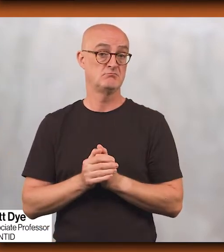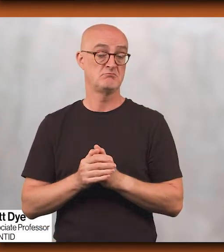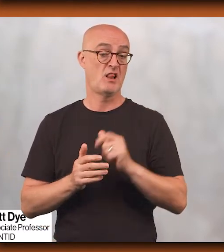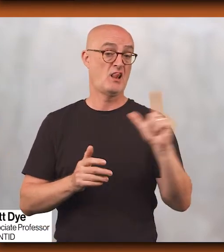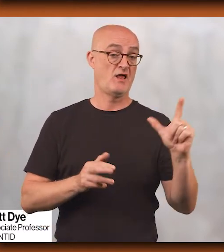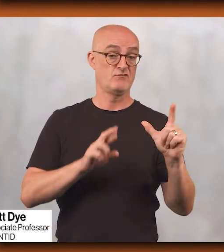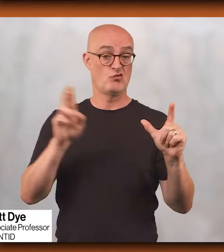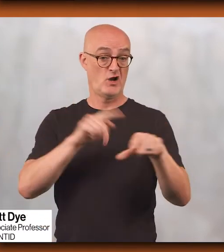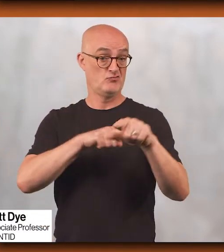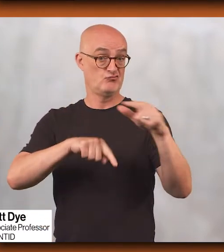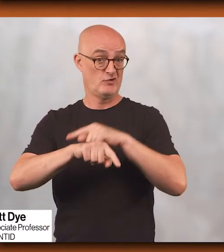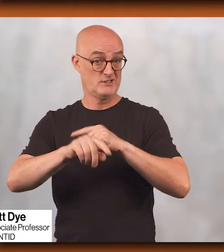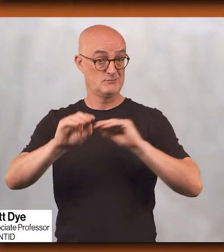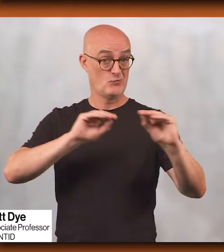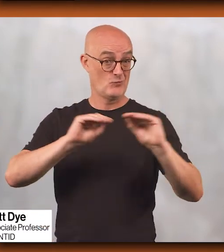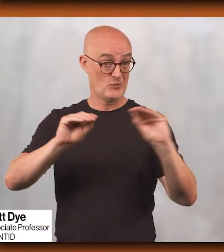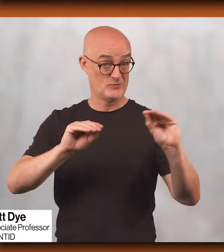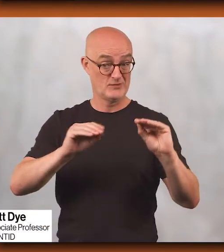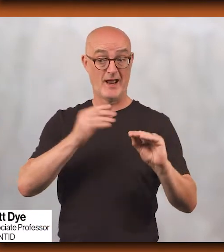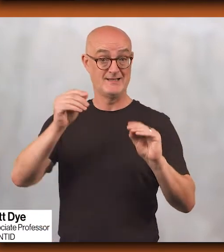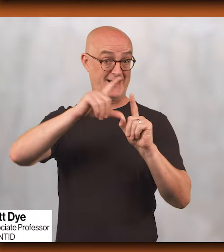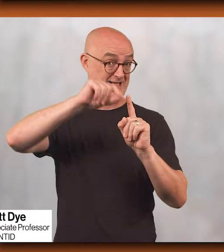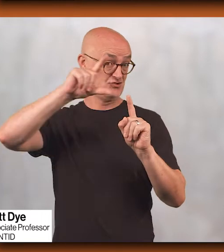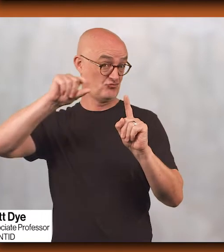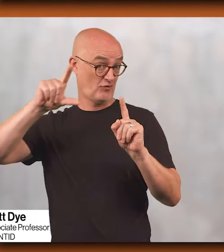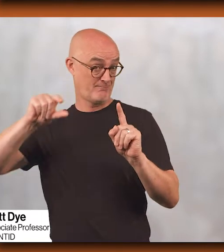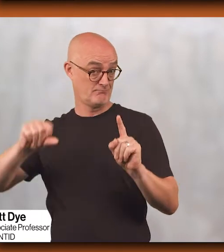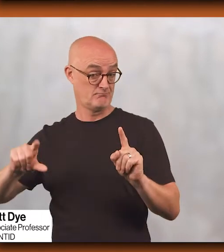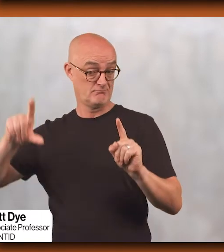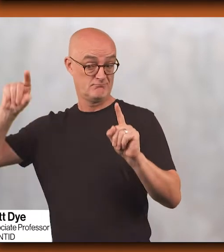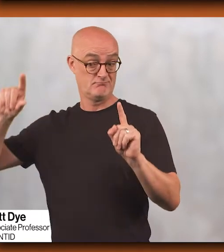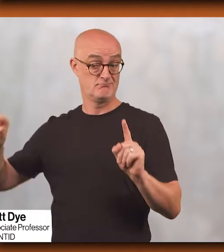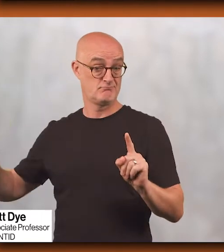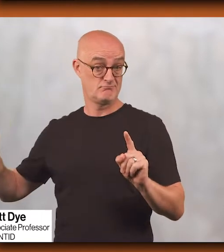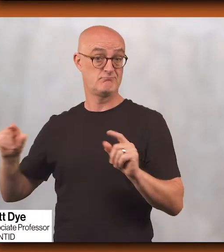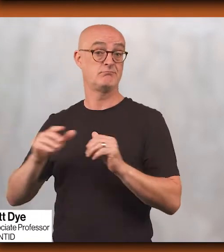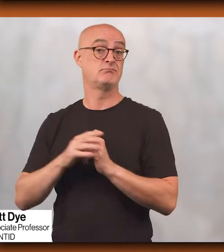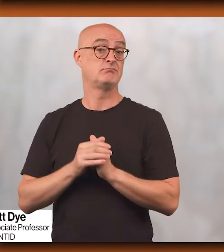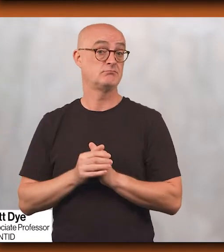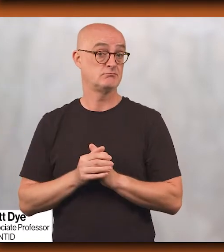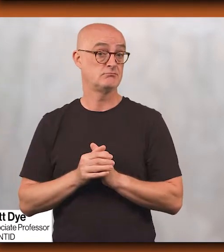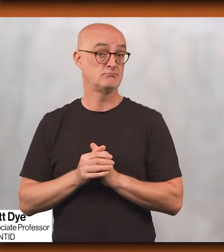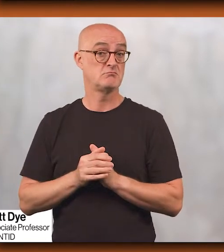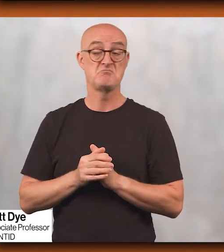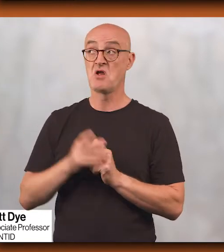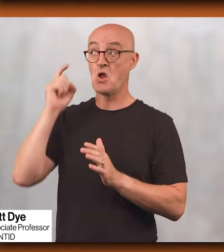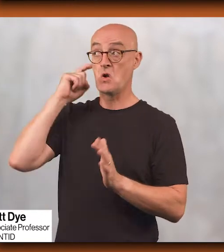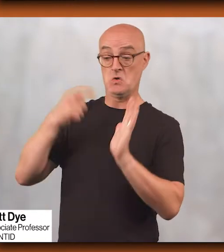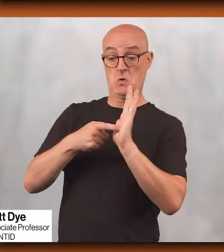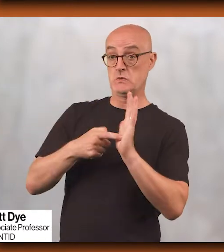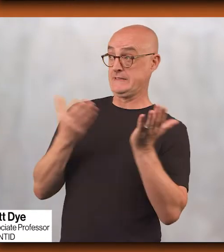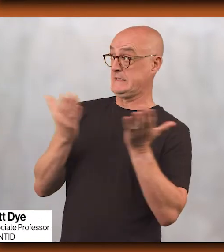and then on the right, we have the histogram, and you'll notice that we have both higher average pairwise distance